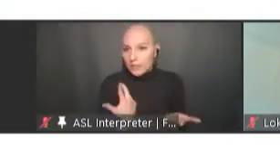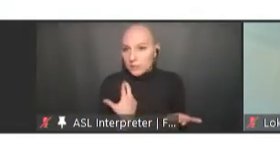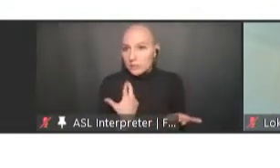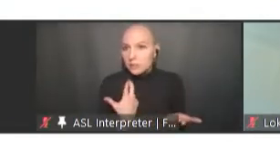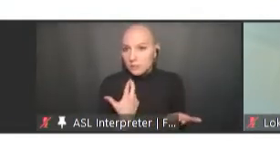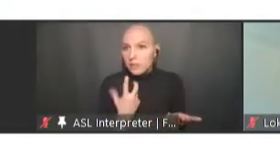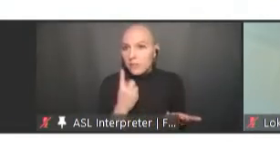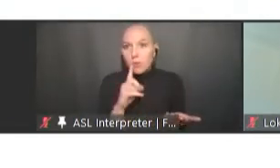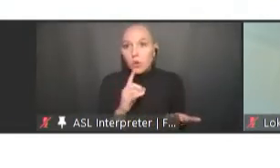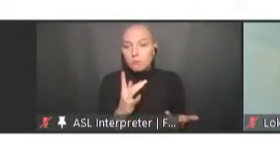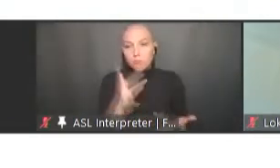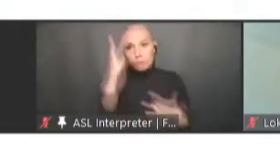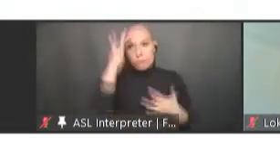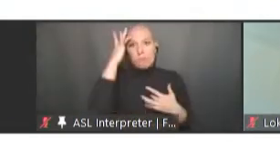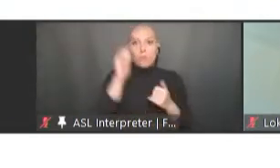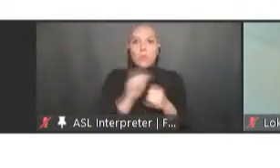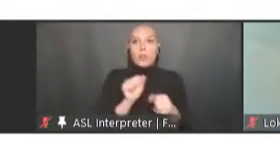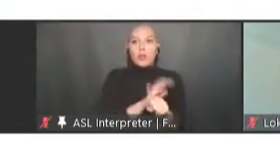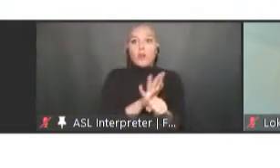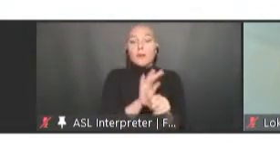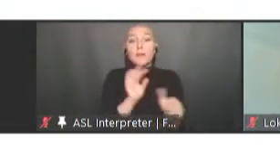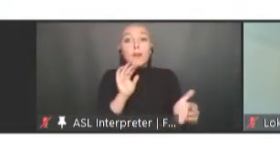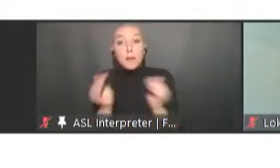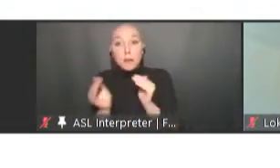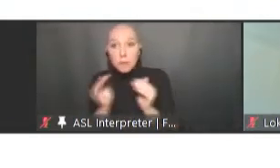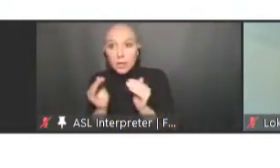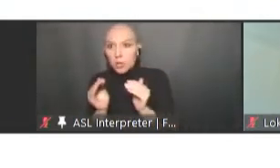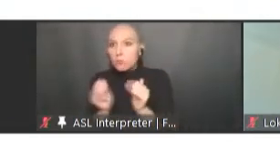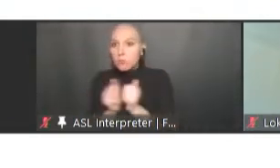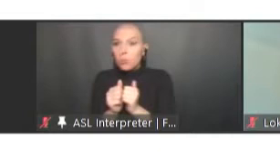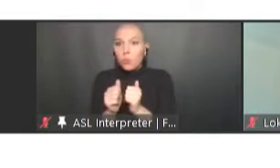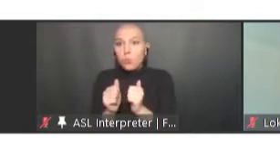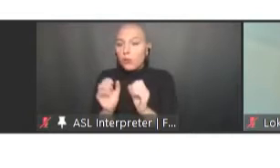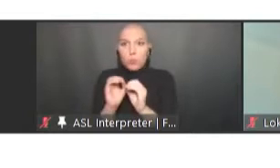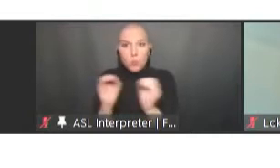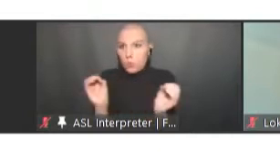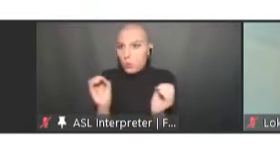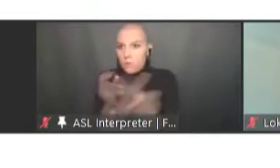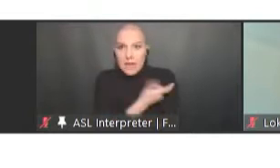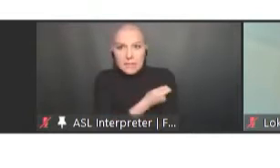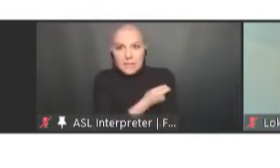to unvaccinated people compared to three times if you didn't have a booster dose.